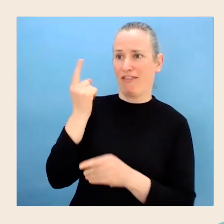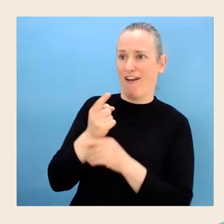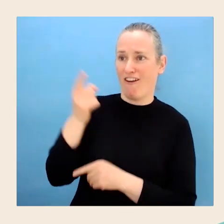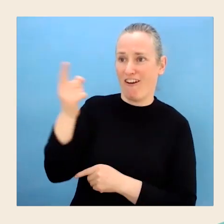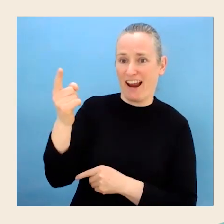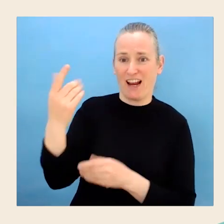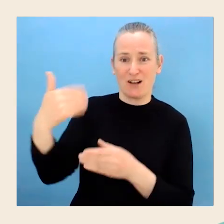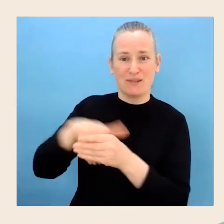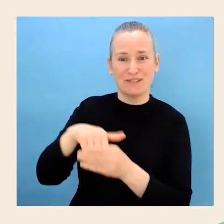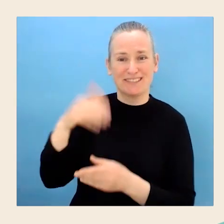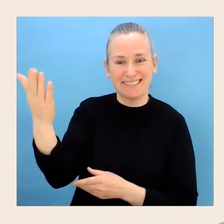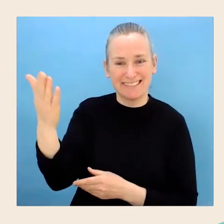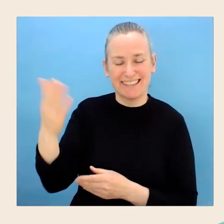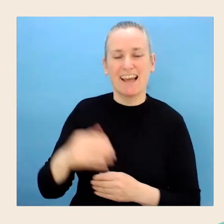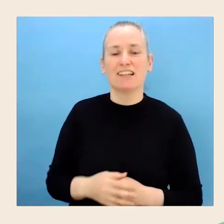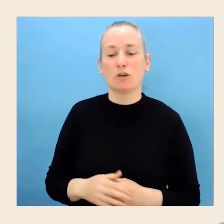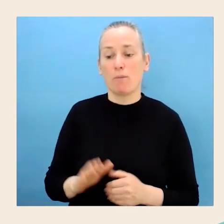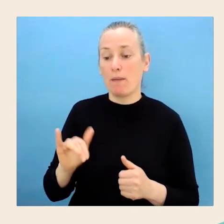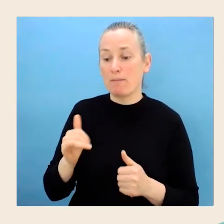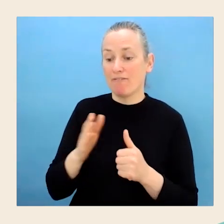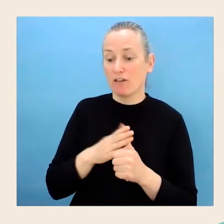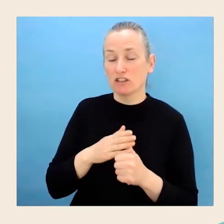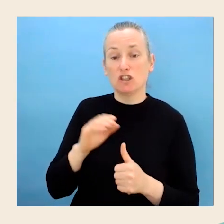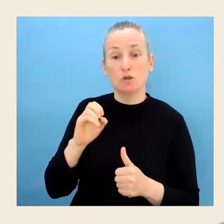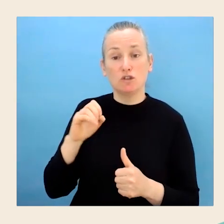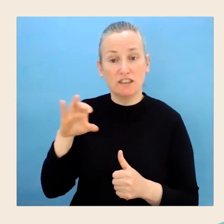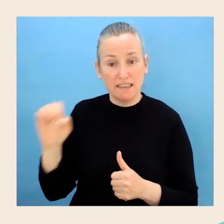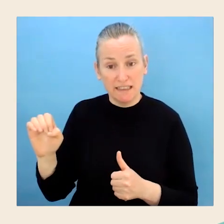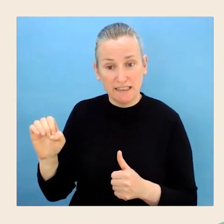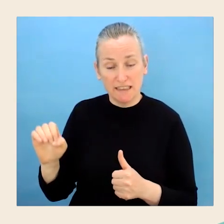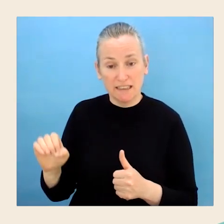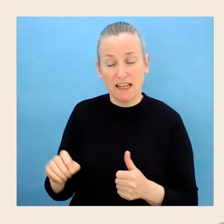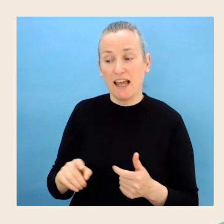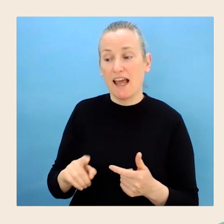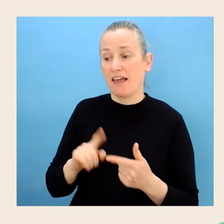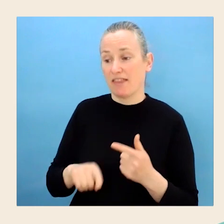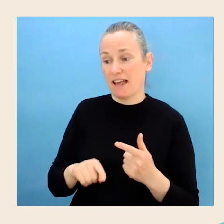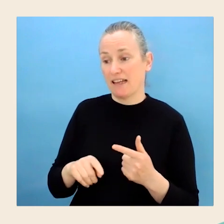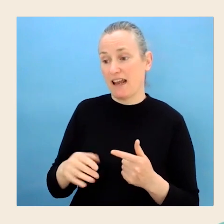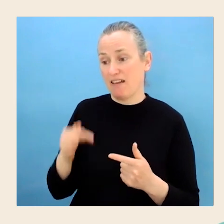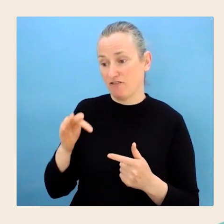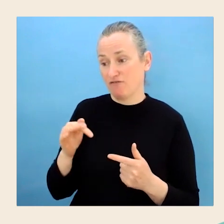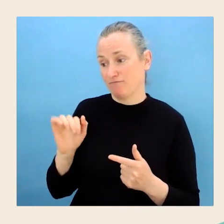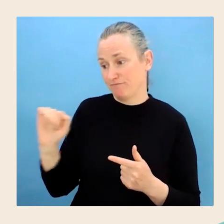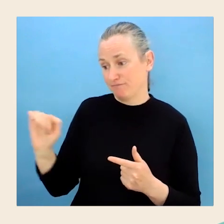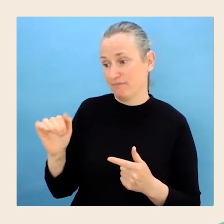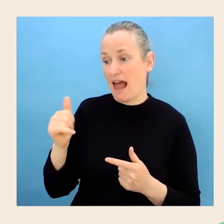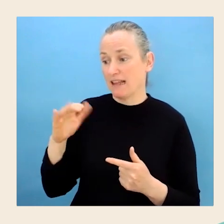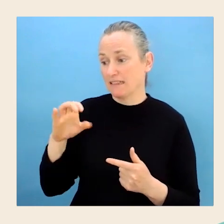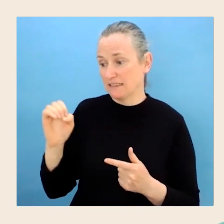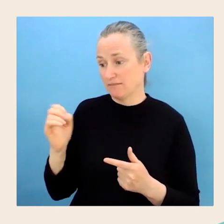So I wonder, maybe we'll go to you first, Eugene, and then if Alice Sheppard or Alice Wong would like to add anything, that would be great too.